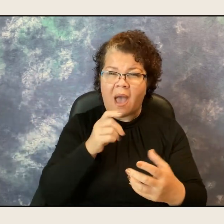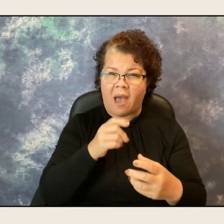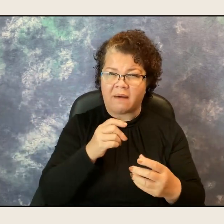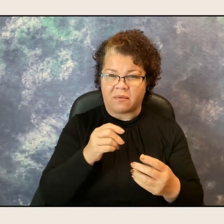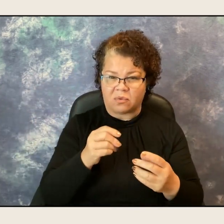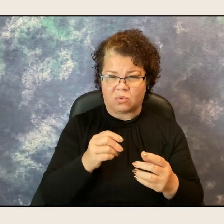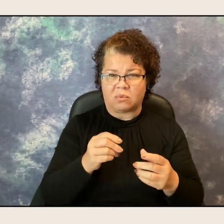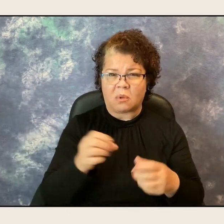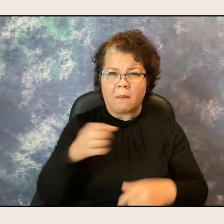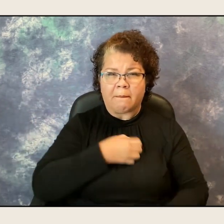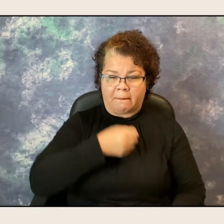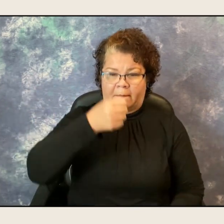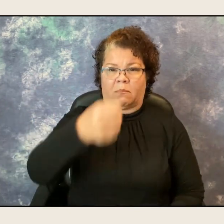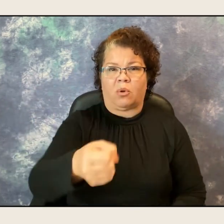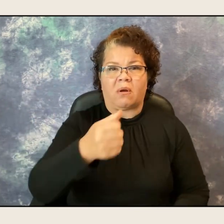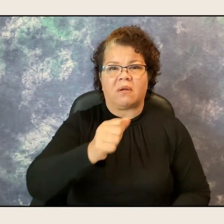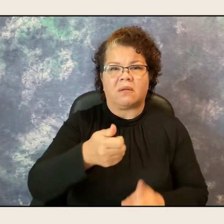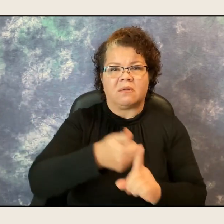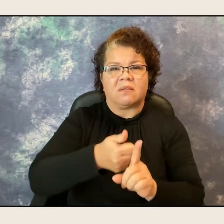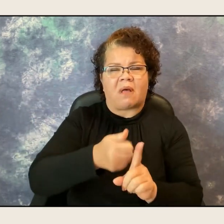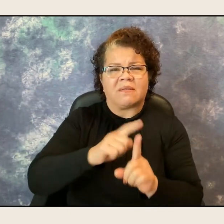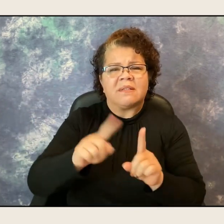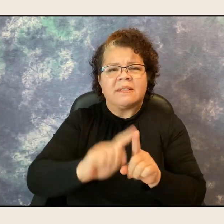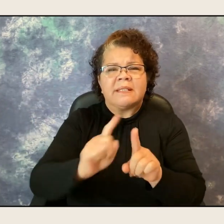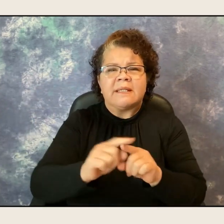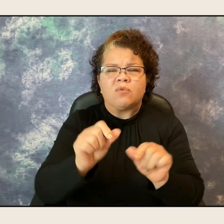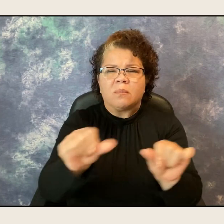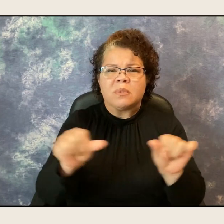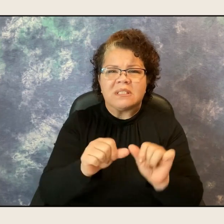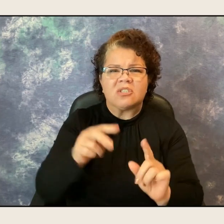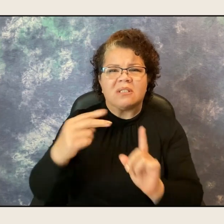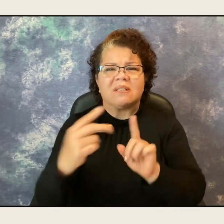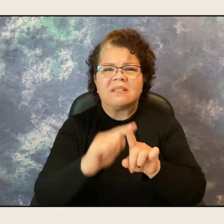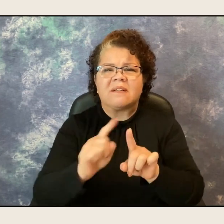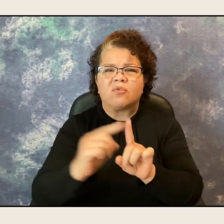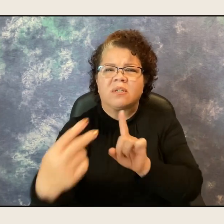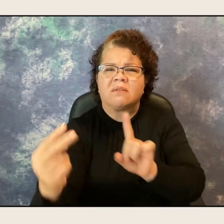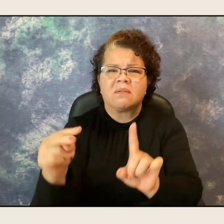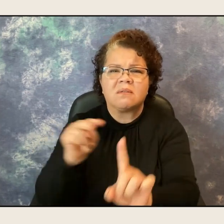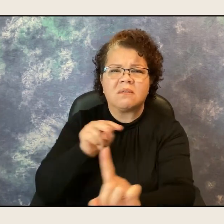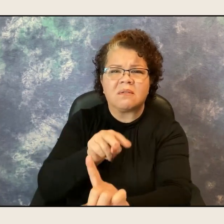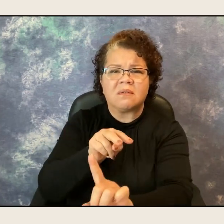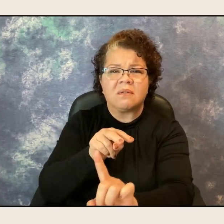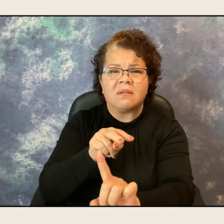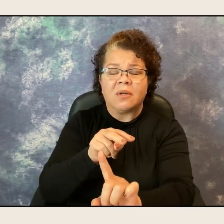You see? So anyway, it's a hell of a note that we're involved with.